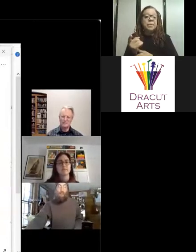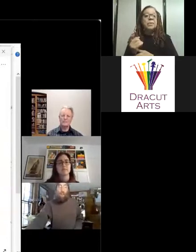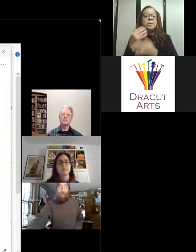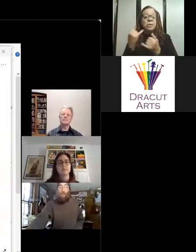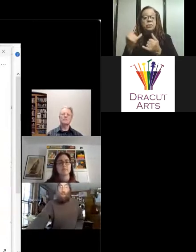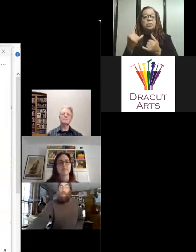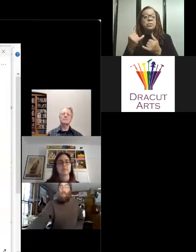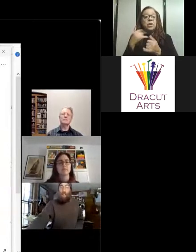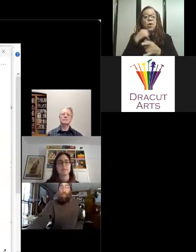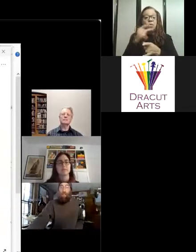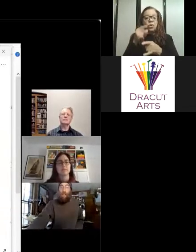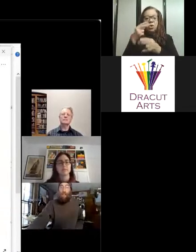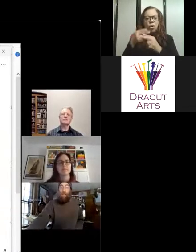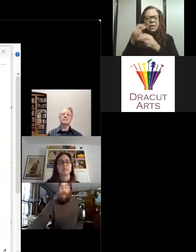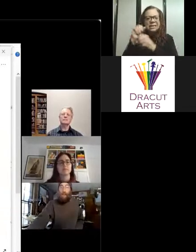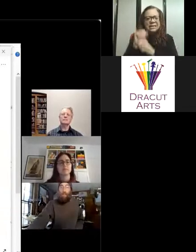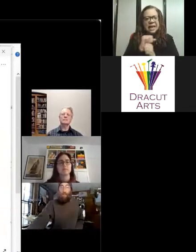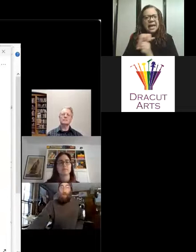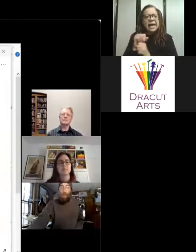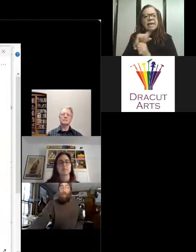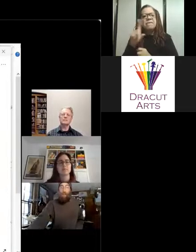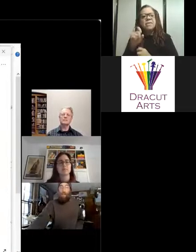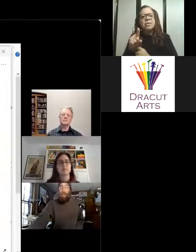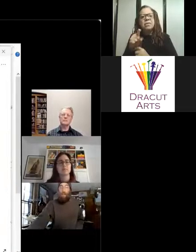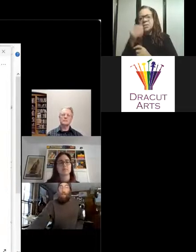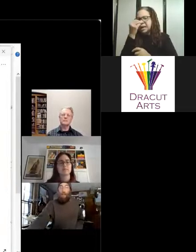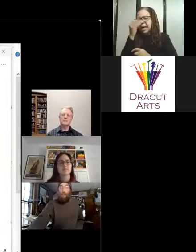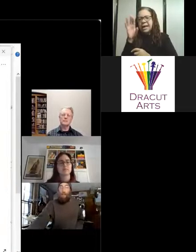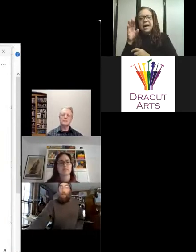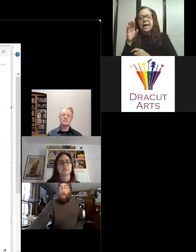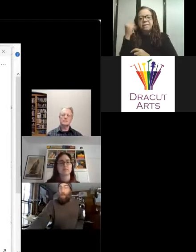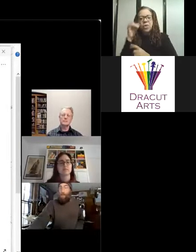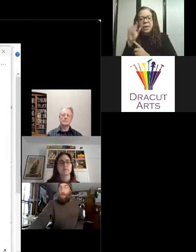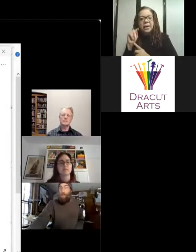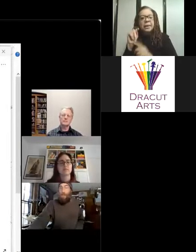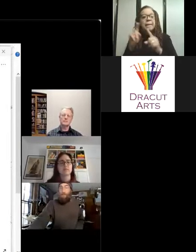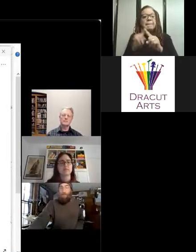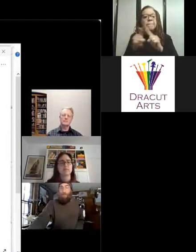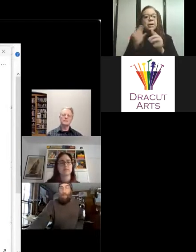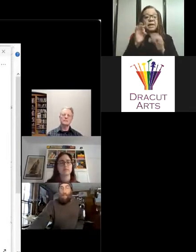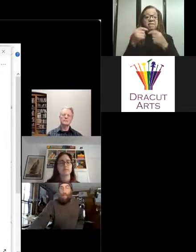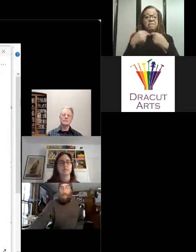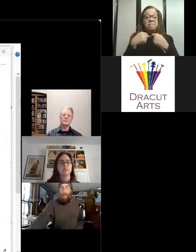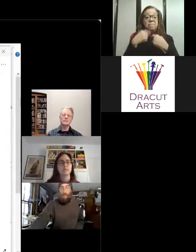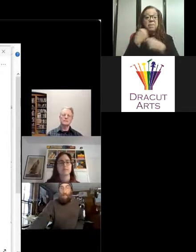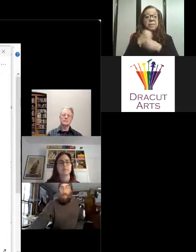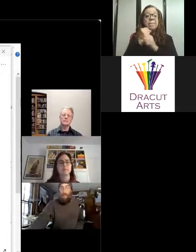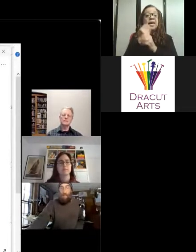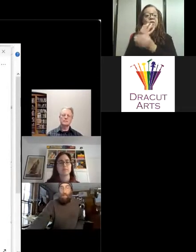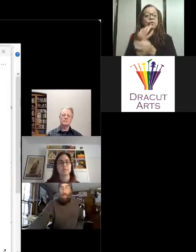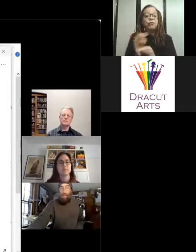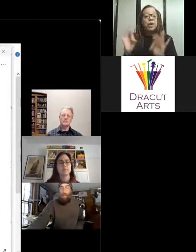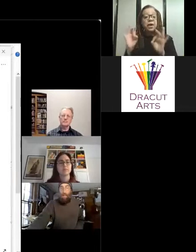"Art thou called a slave? Care not for it. But if thou may be made free... USE